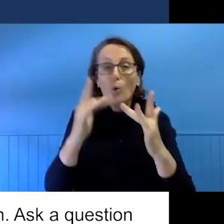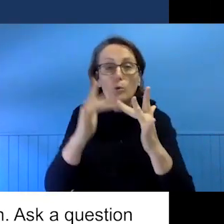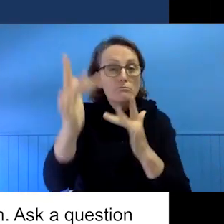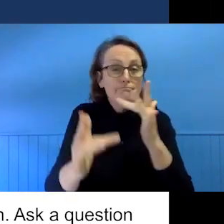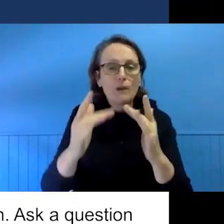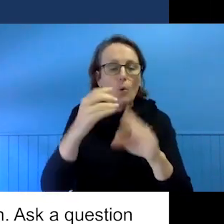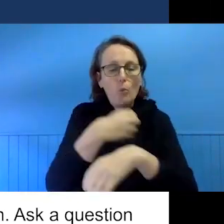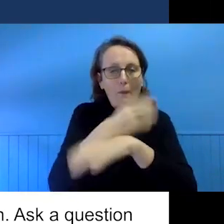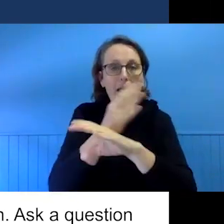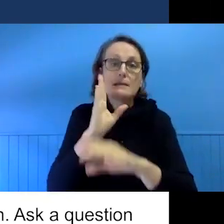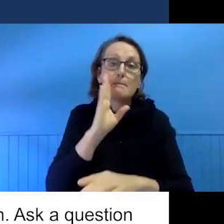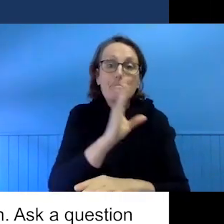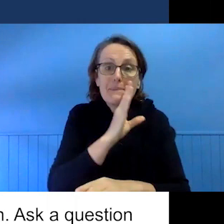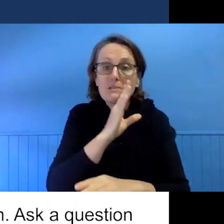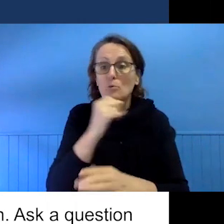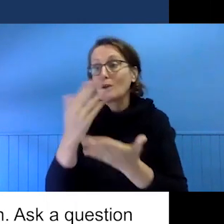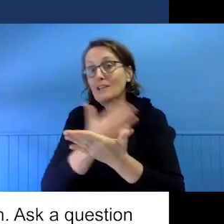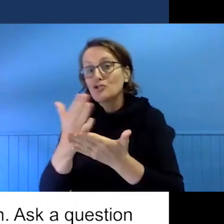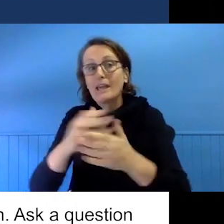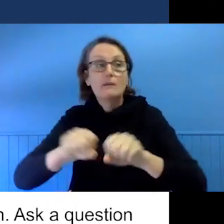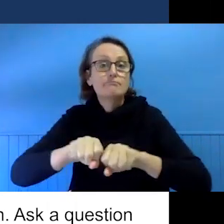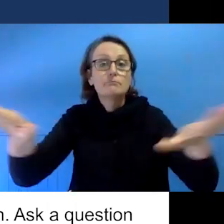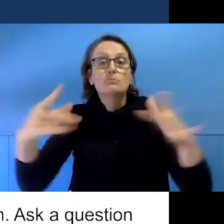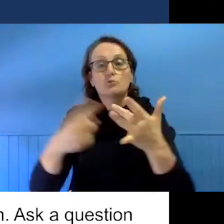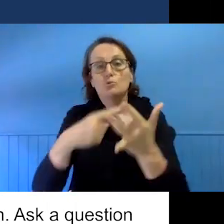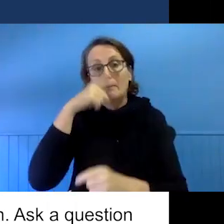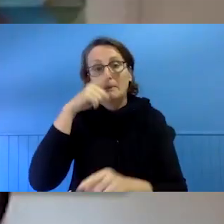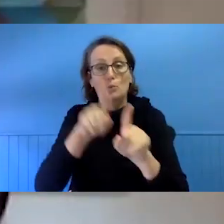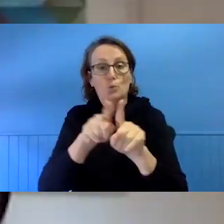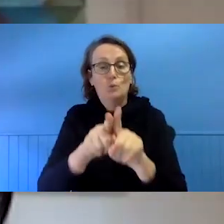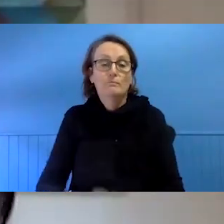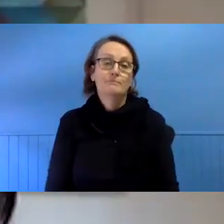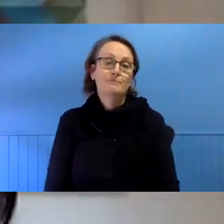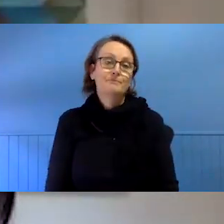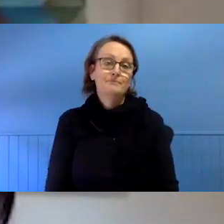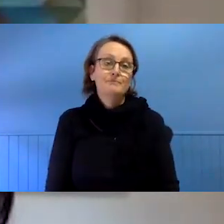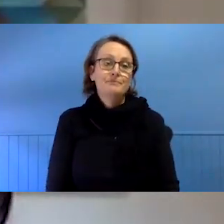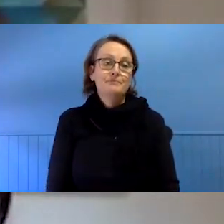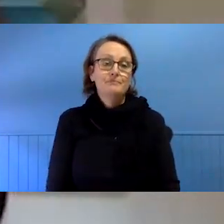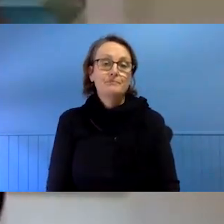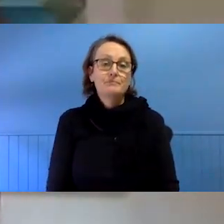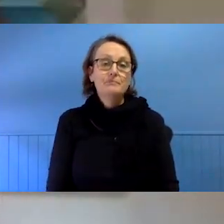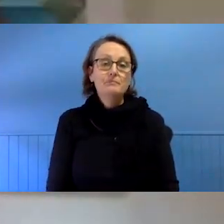it with anyone you think may be interested. Before we start, I want